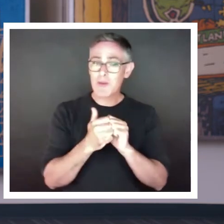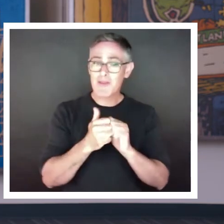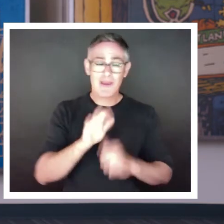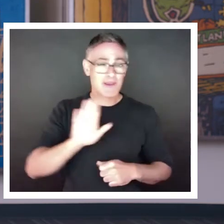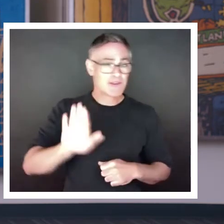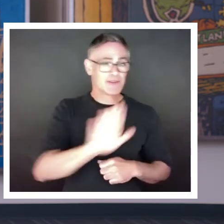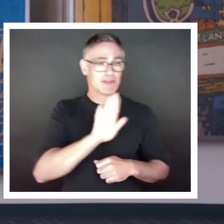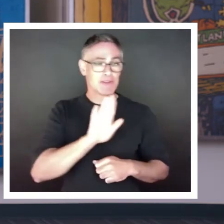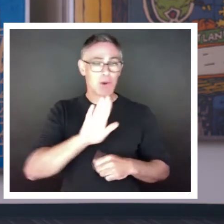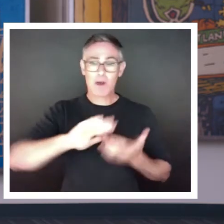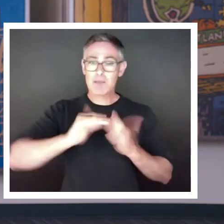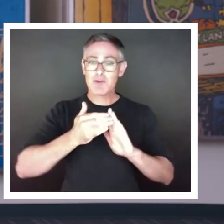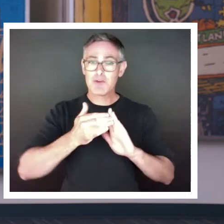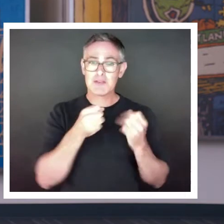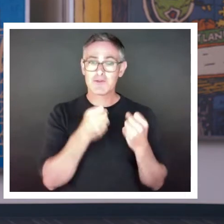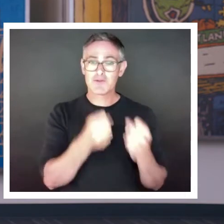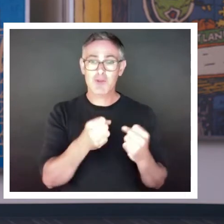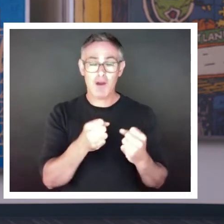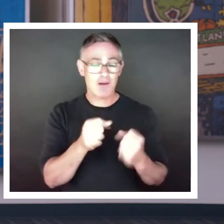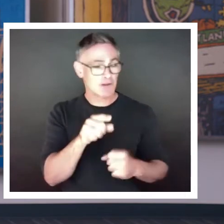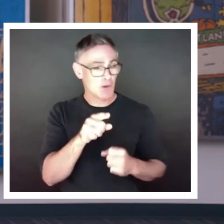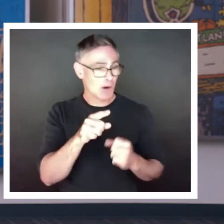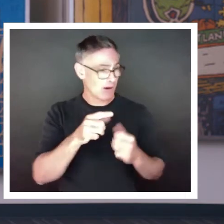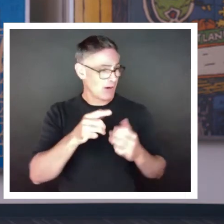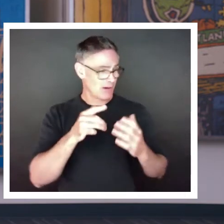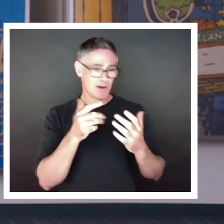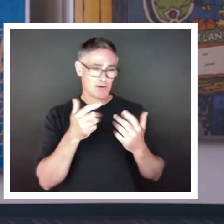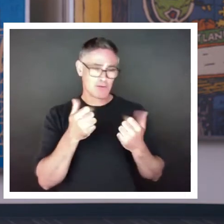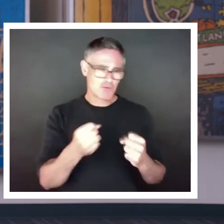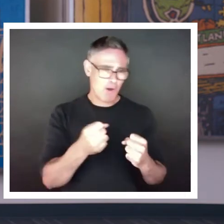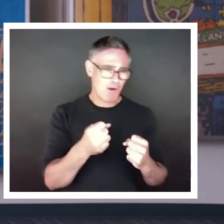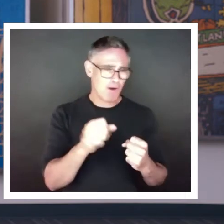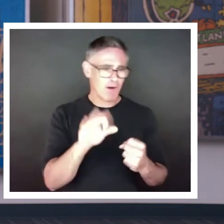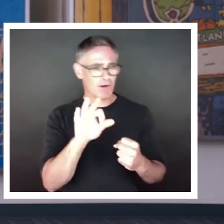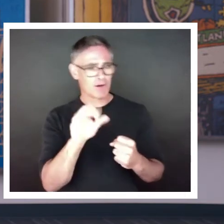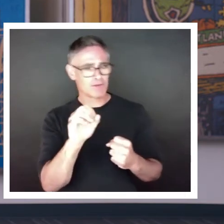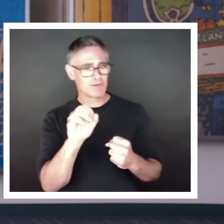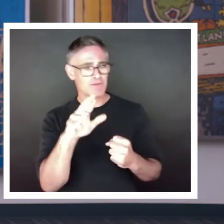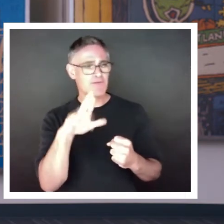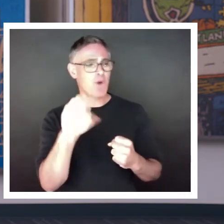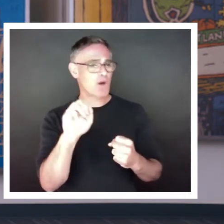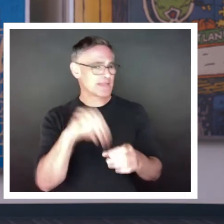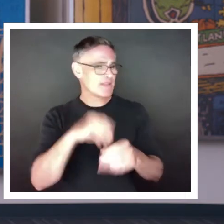you're a moving force in the world. You stand at the precipice, at the bleeding edge